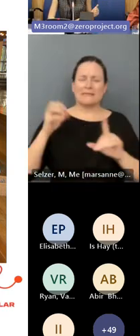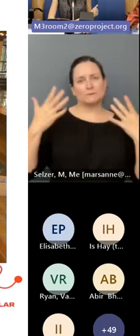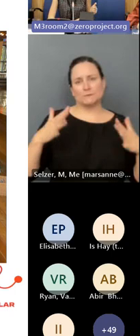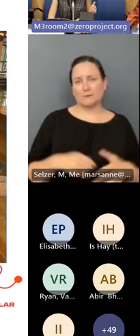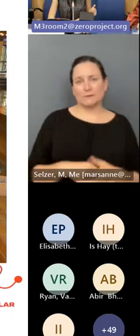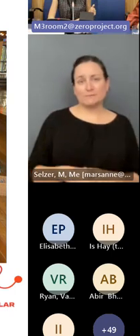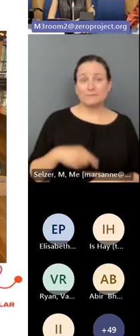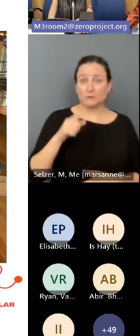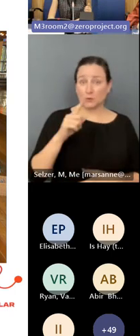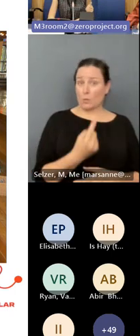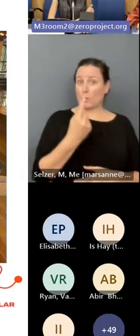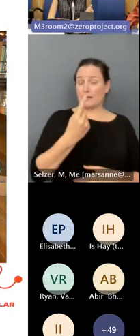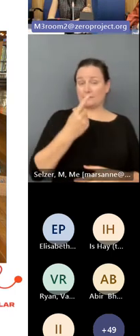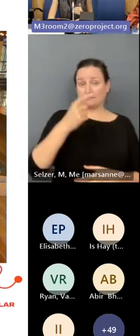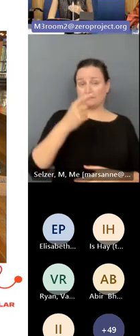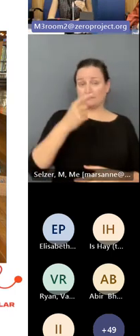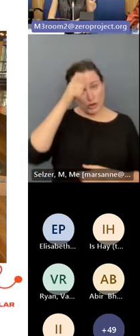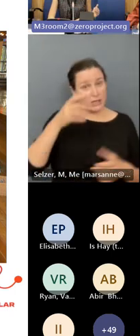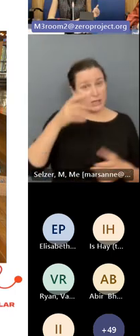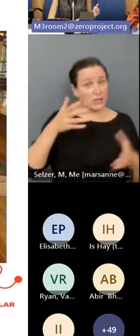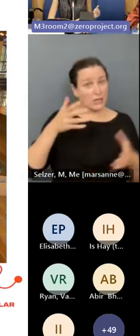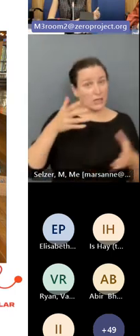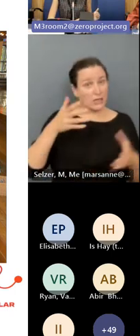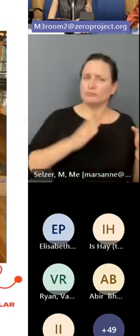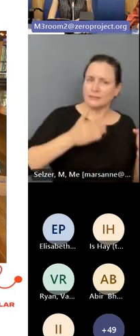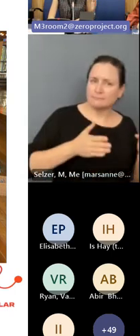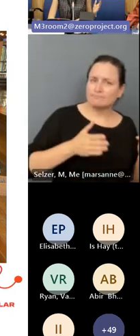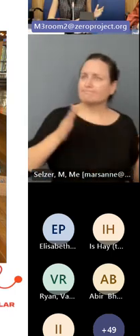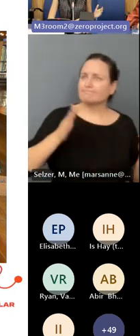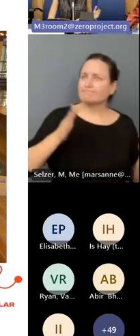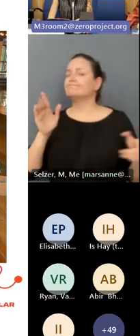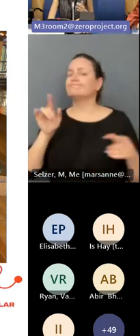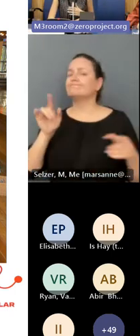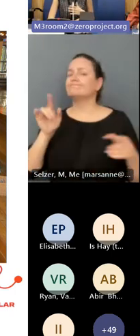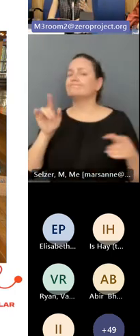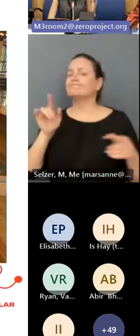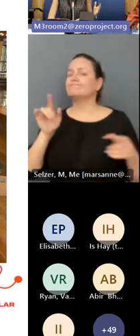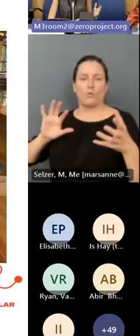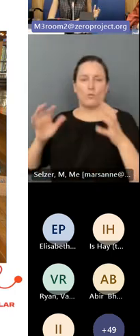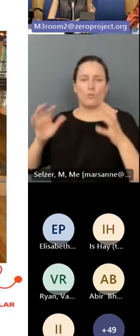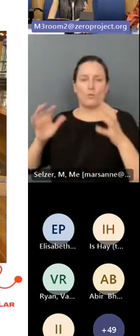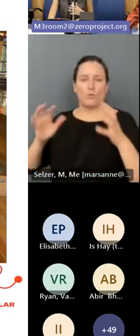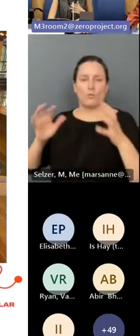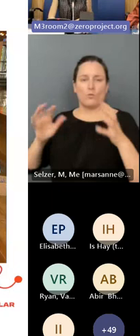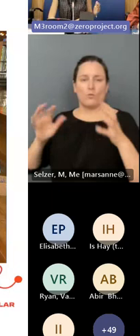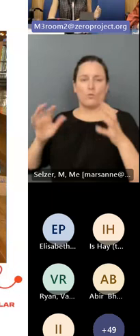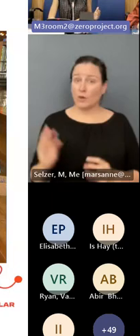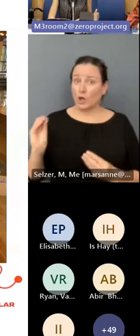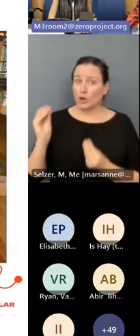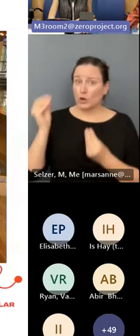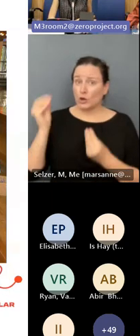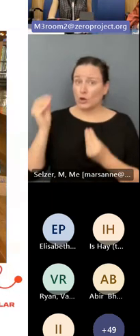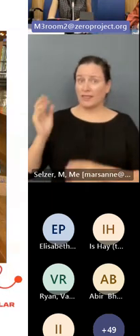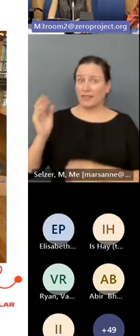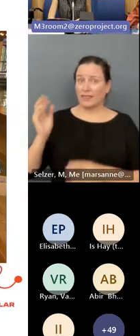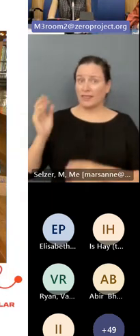good to see young people from around the world discuss and come together and make the world a